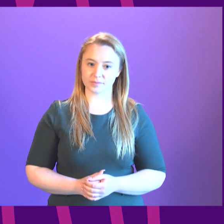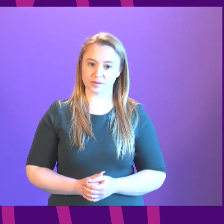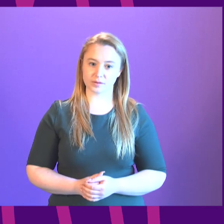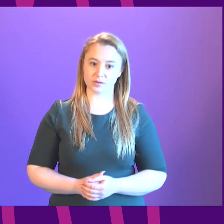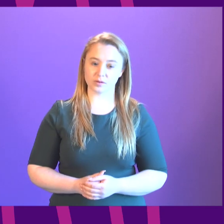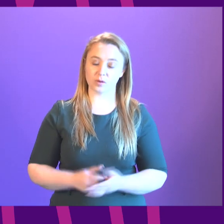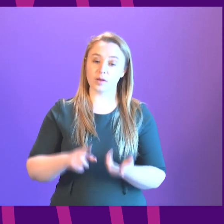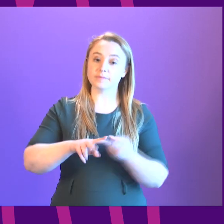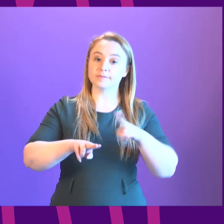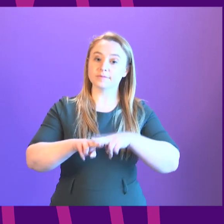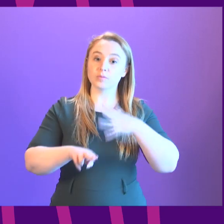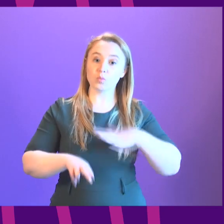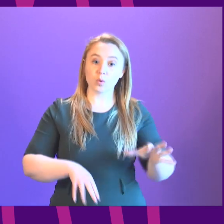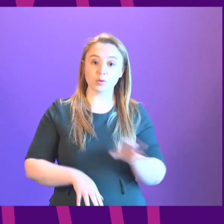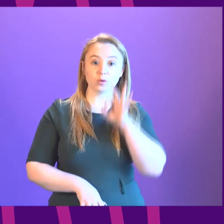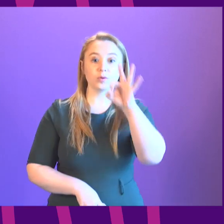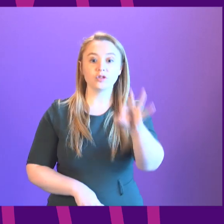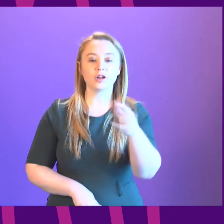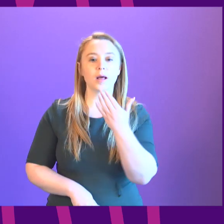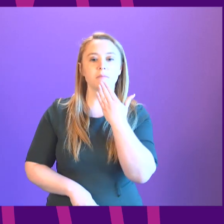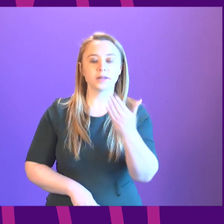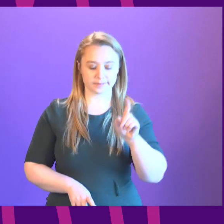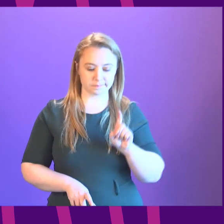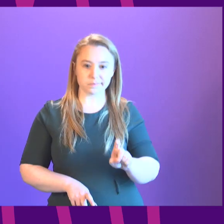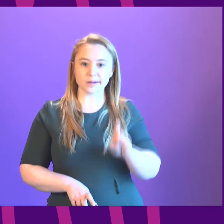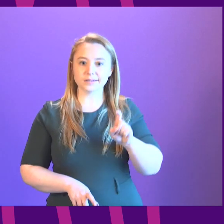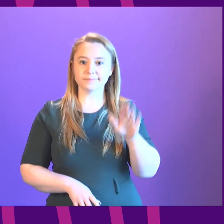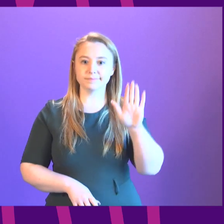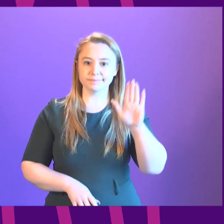who wish to ask a question could press their request-to-speak buttons now.